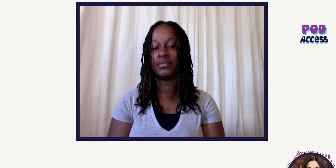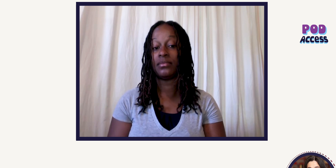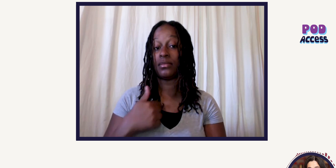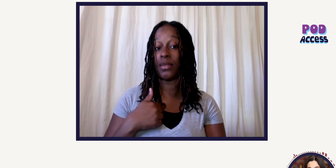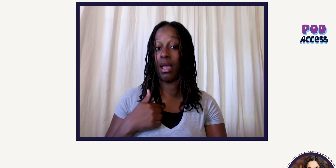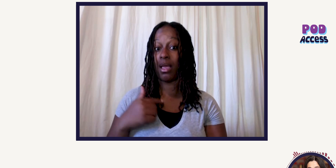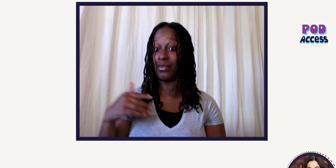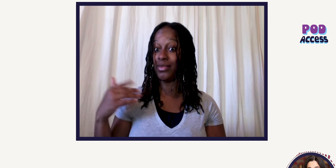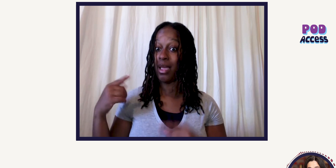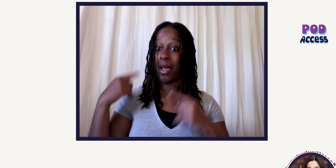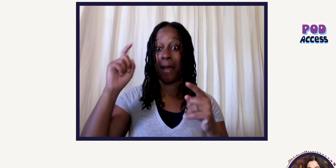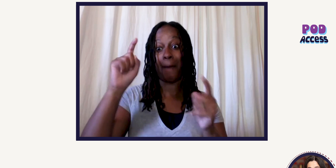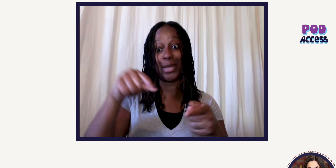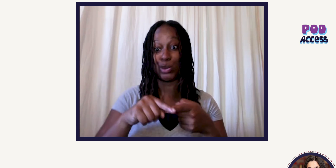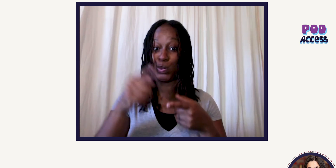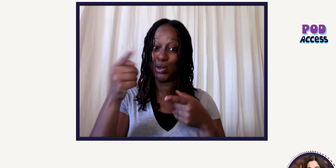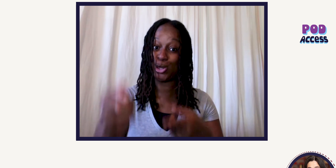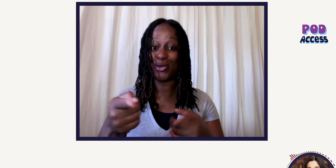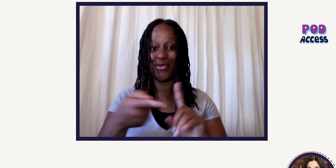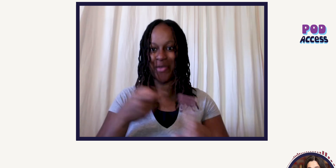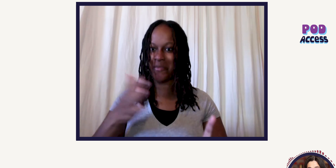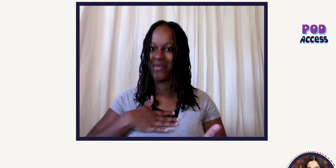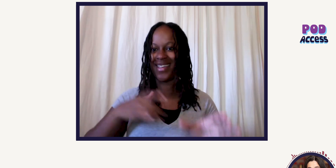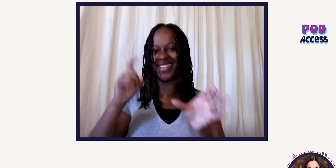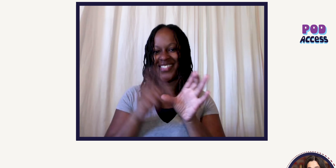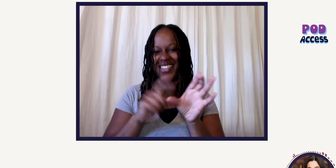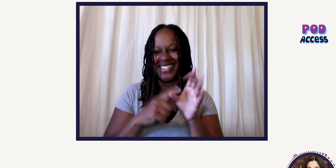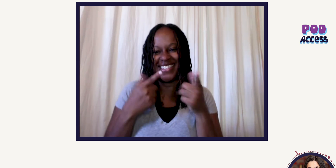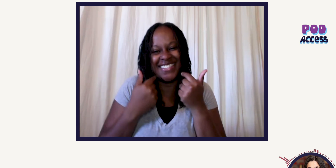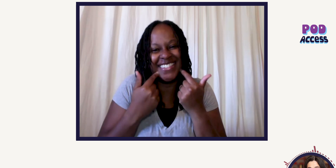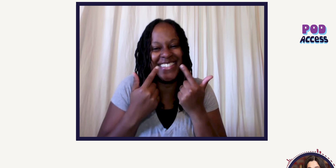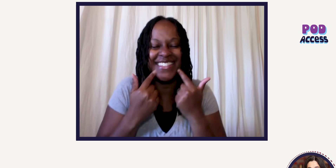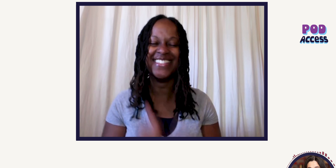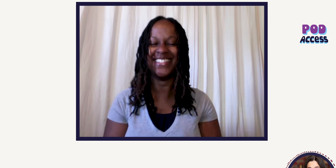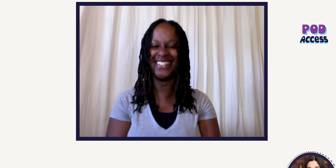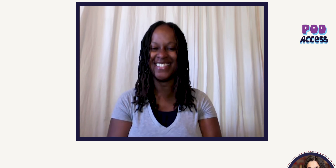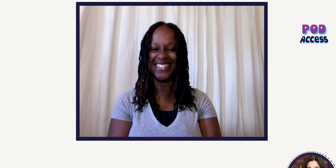And I'm coming to you from my closet in Sacramento, California. Literally in the closet.